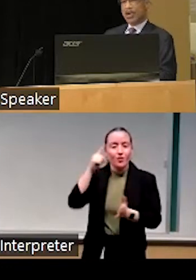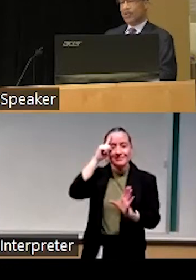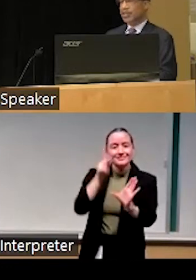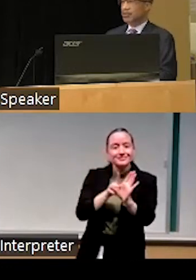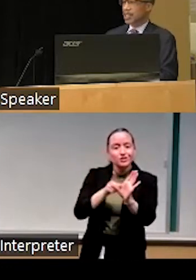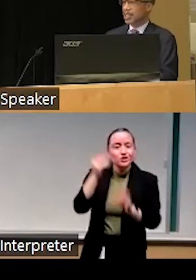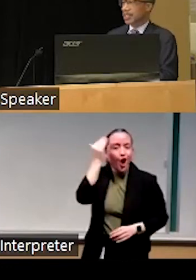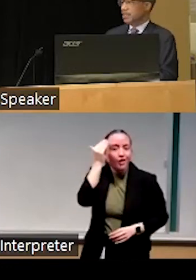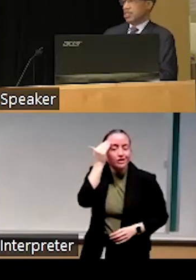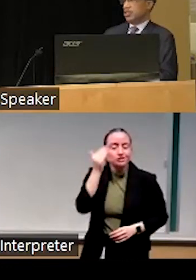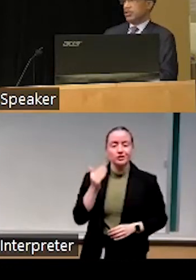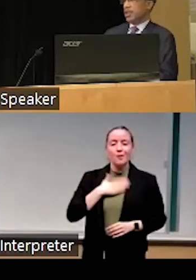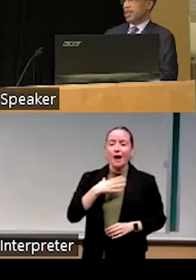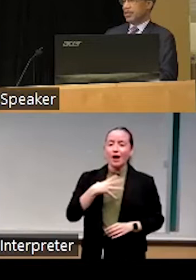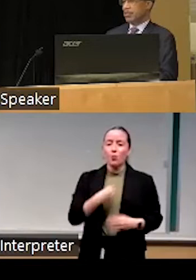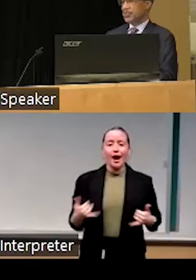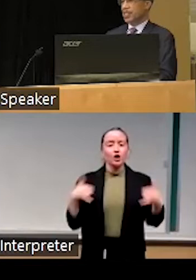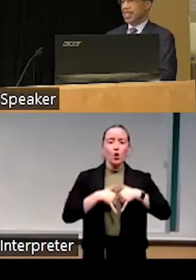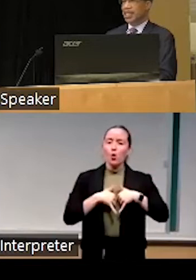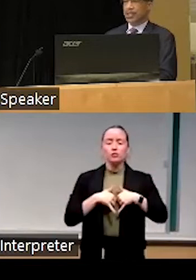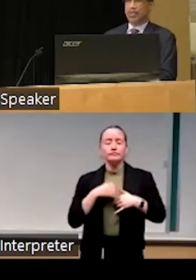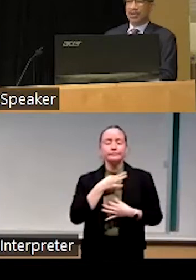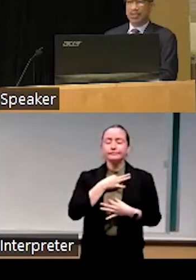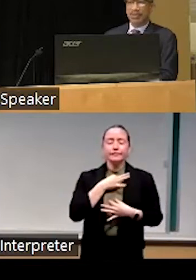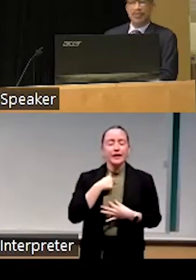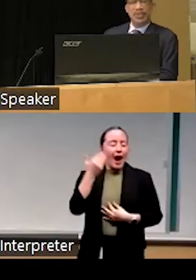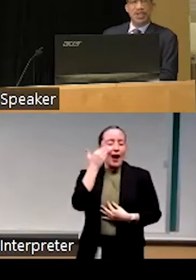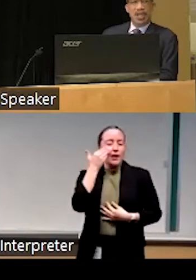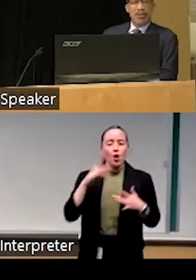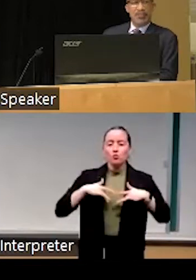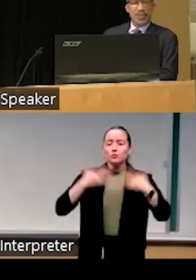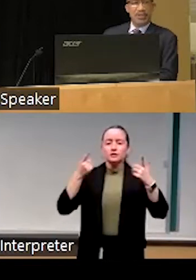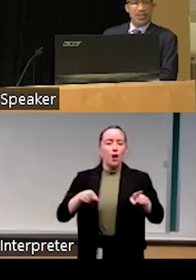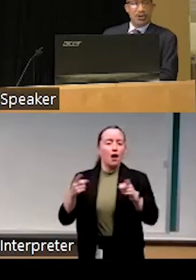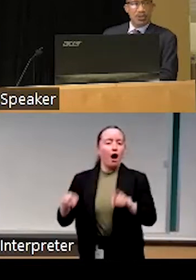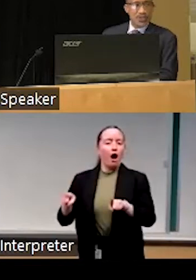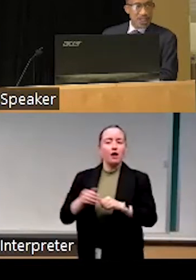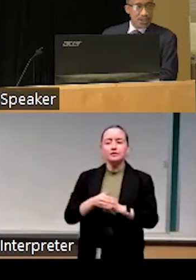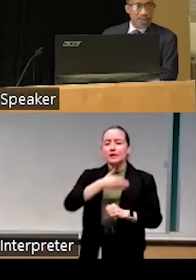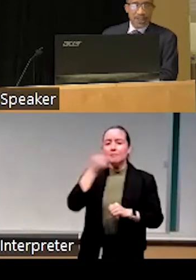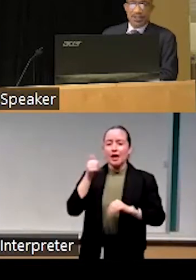my white coat on and you know I know what's going on much better than um the the yokels here right